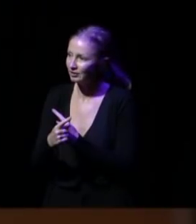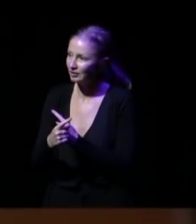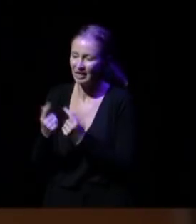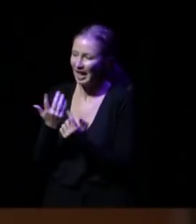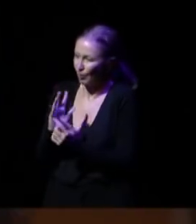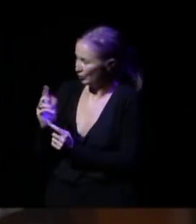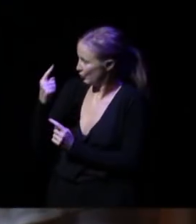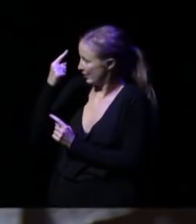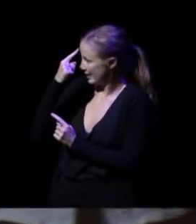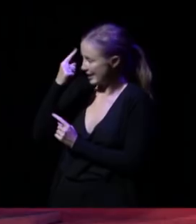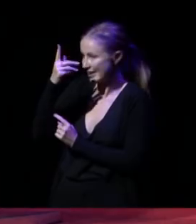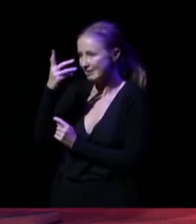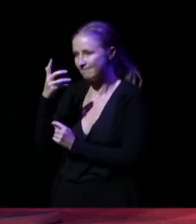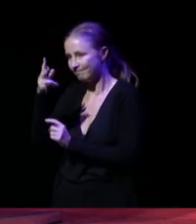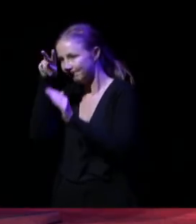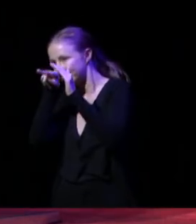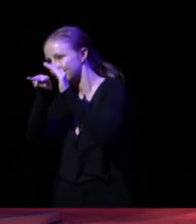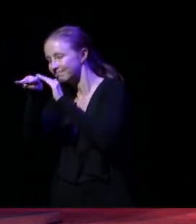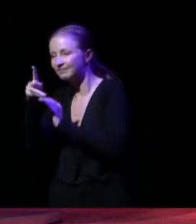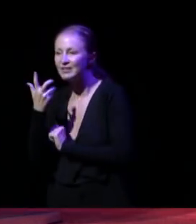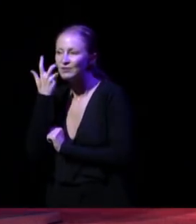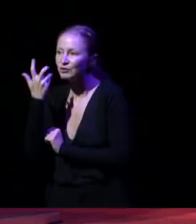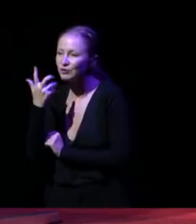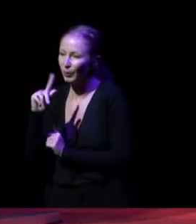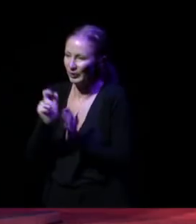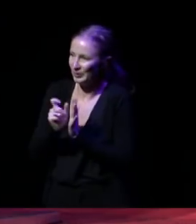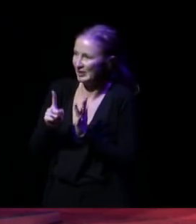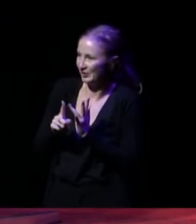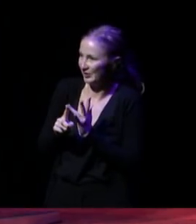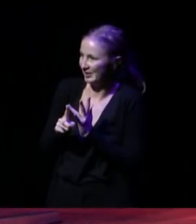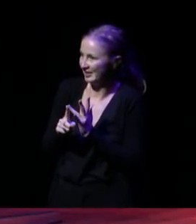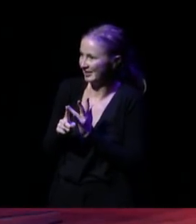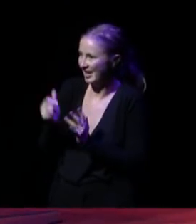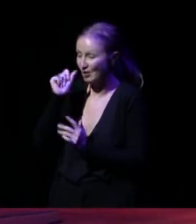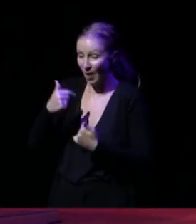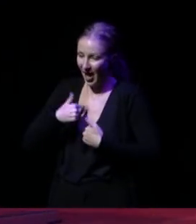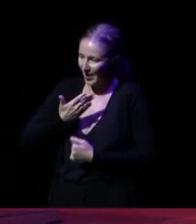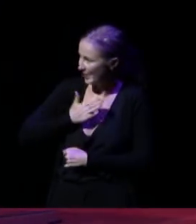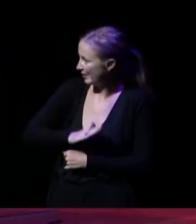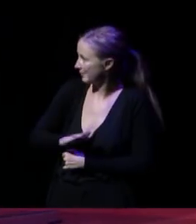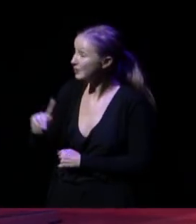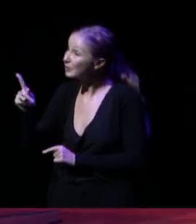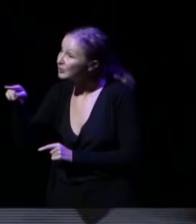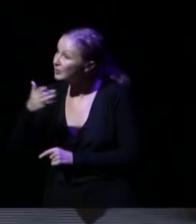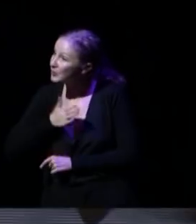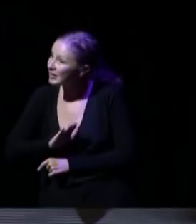of women, like, what are we to do in your eyes? I know what I want and what... What do you want? Let's hear it.